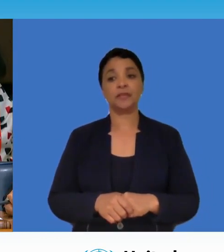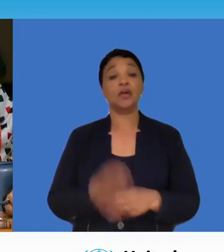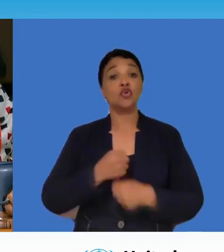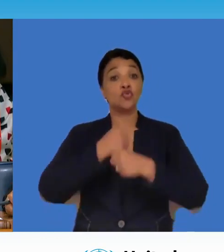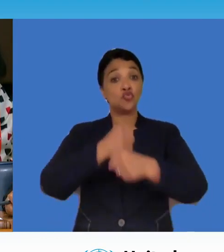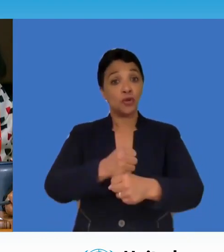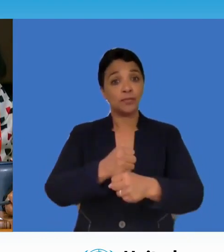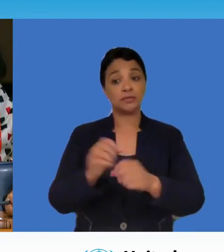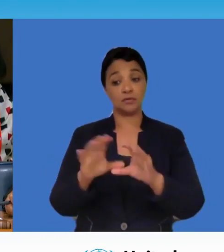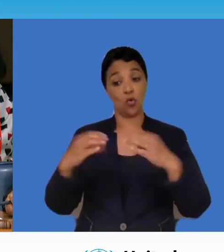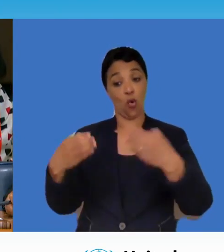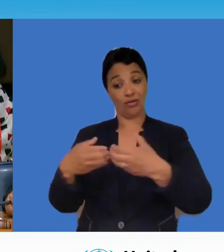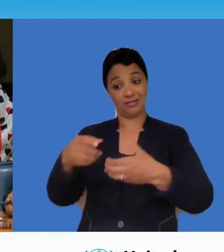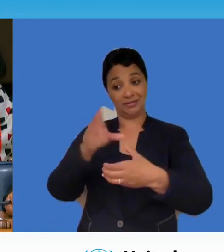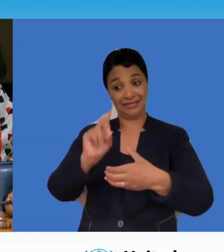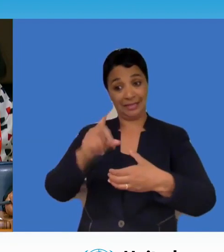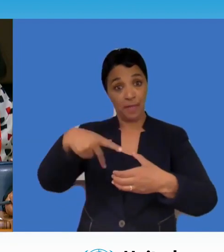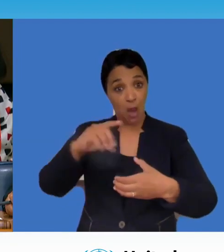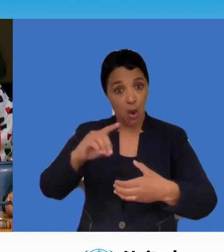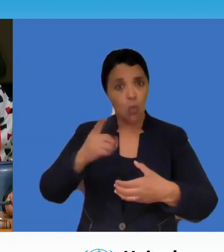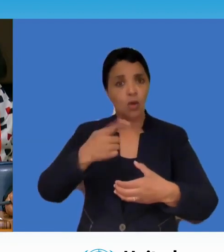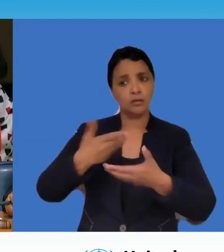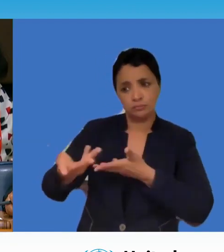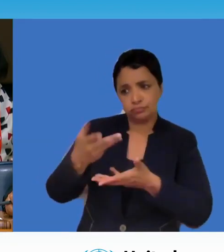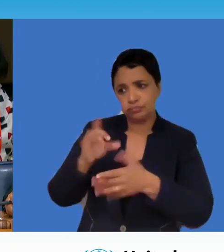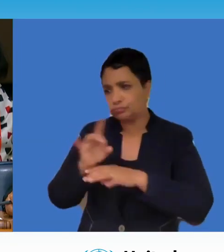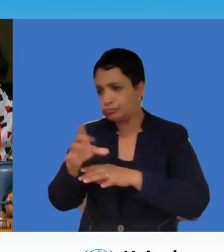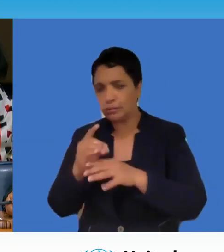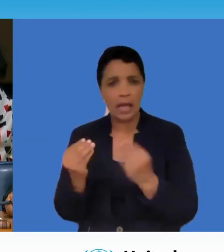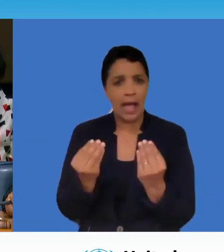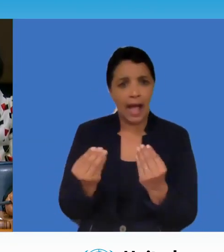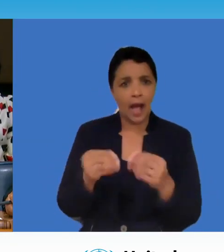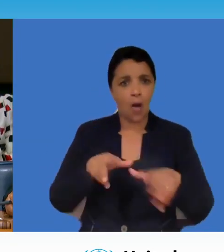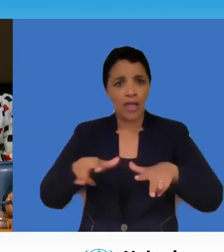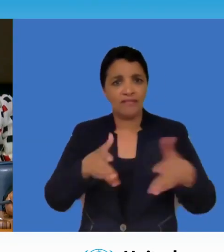organizations of persons with disabilities were consulted and engaged as partners throughout